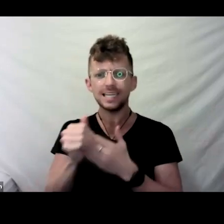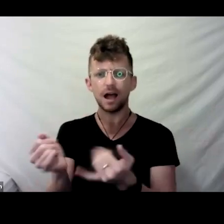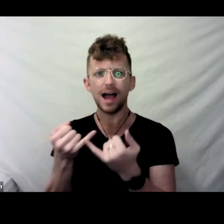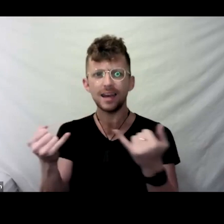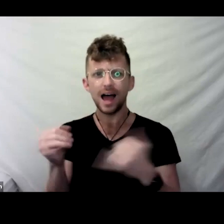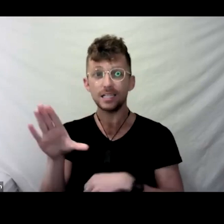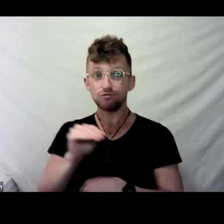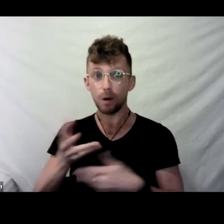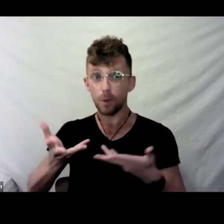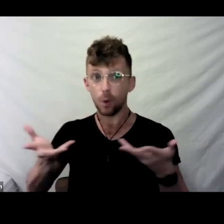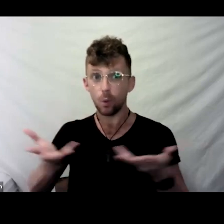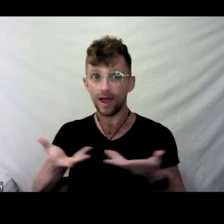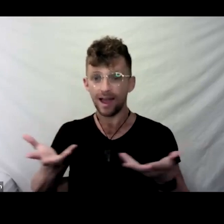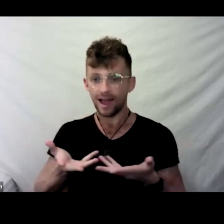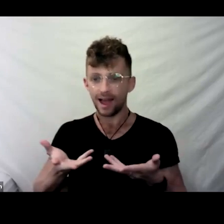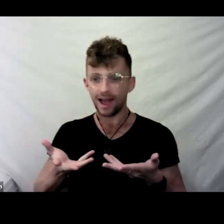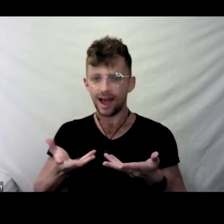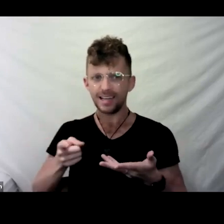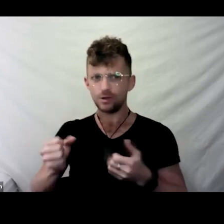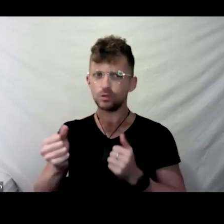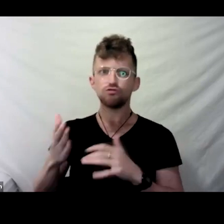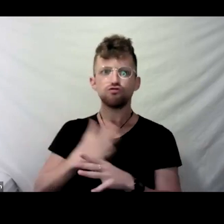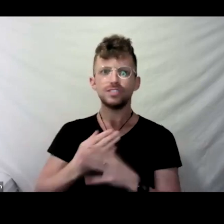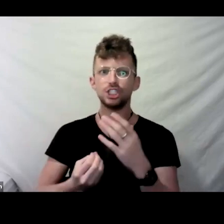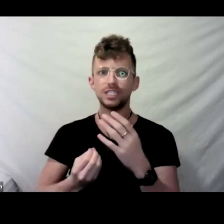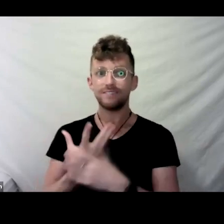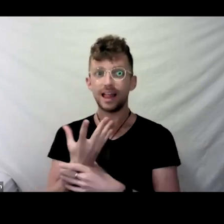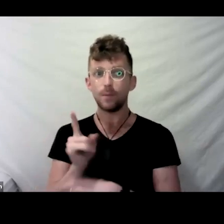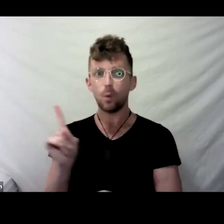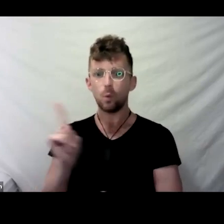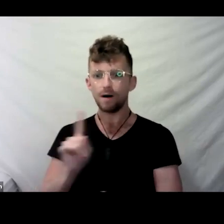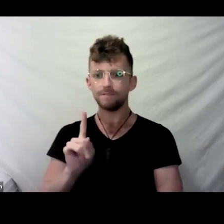were originally developed for Enhanced Individualised Funding,